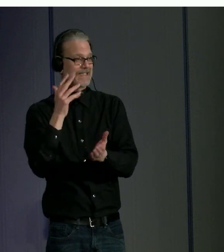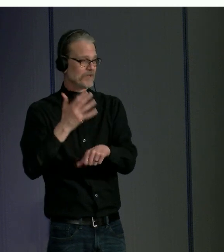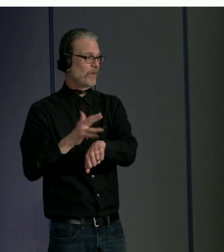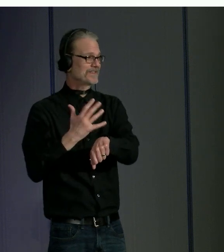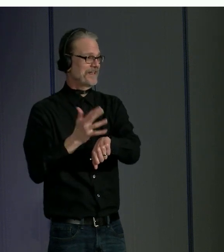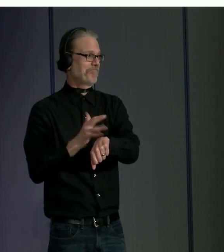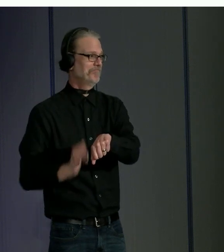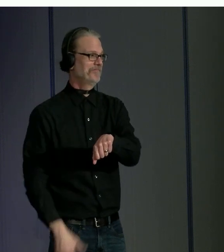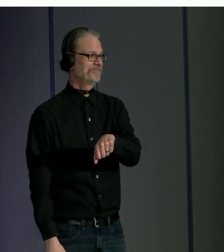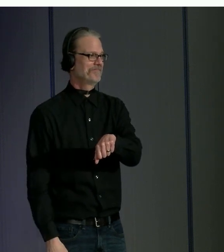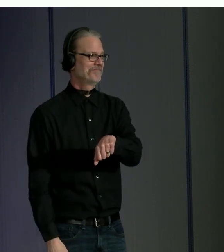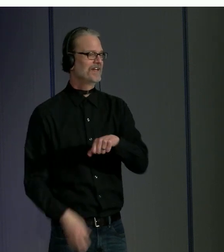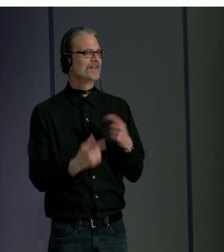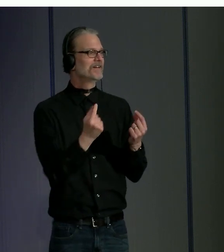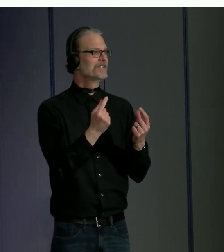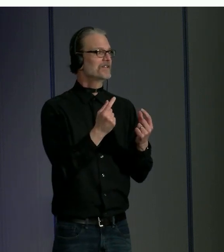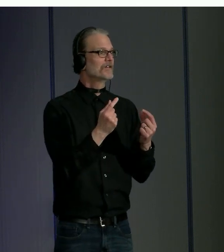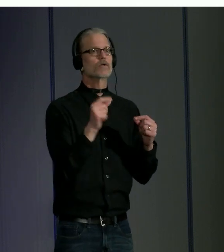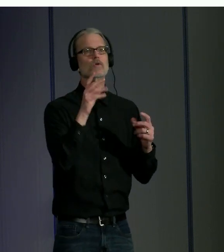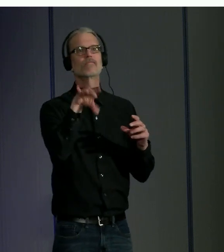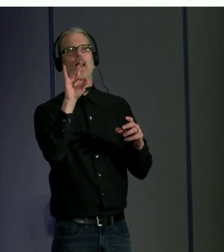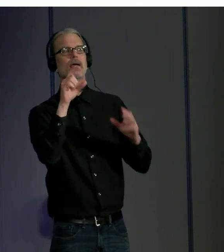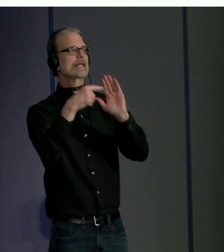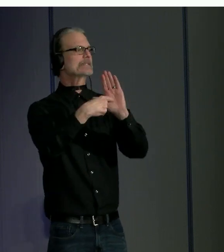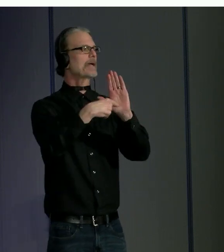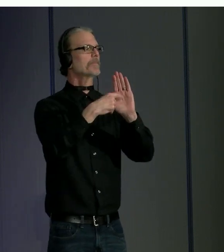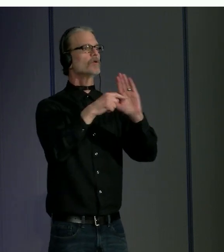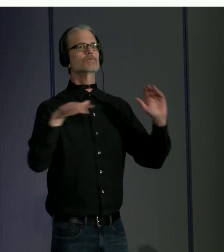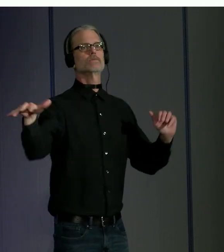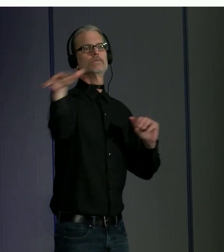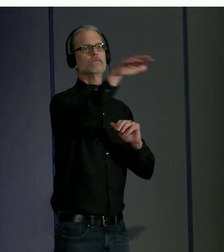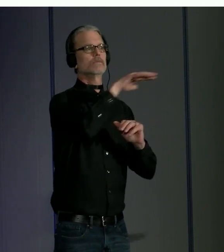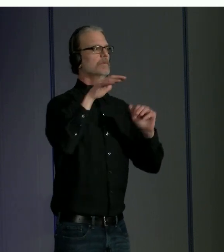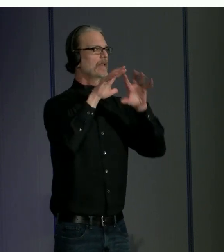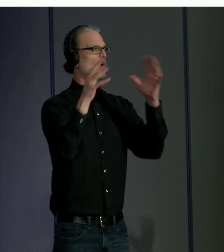You find examples in the wild that closely suit your examples.